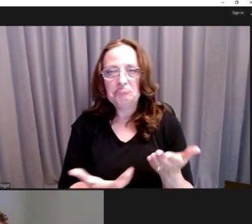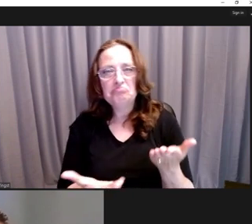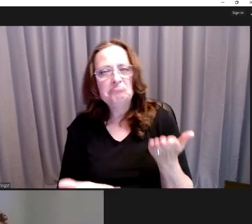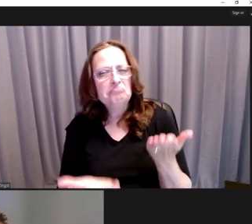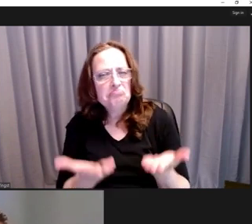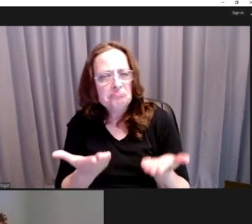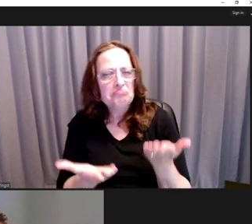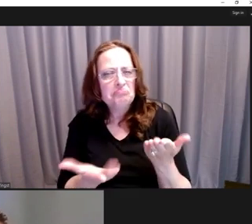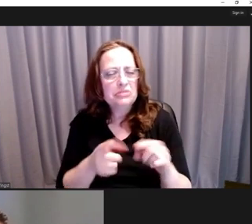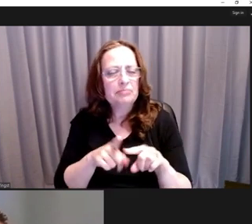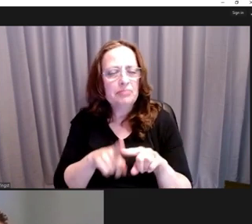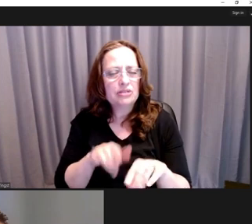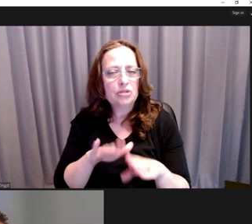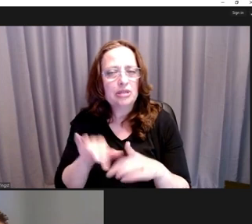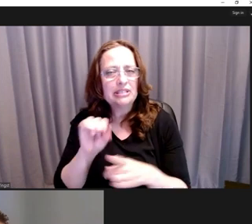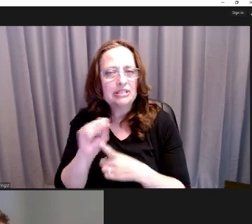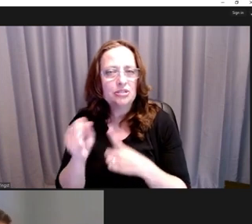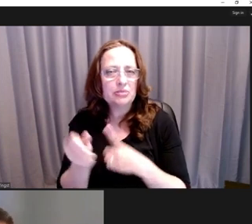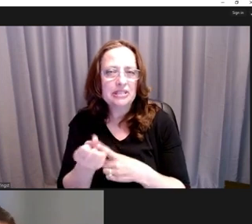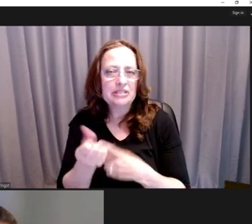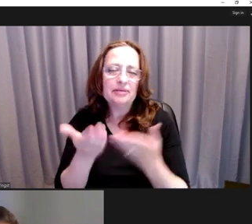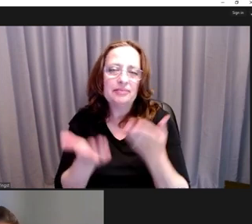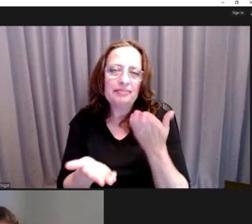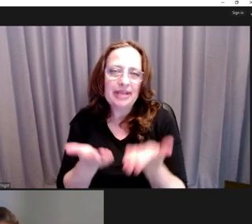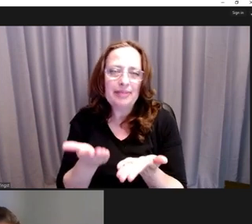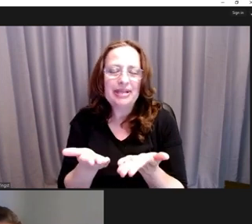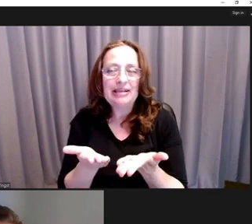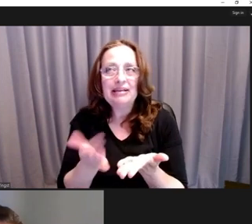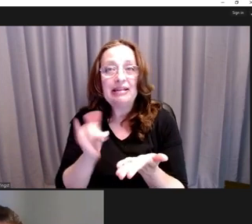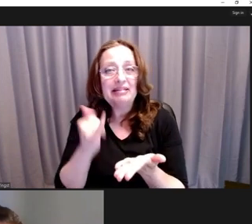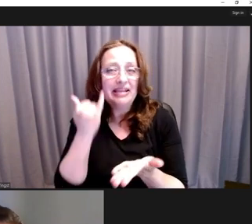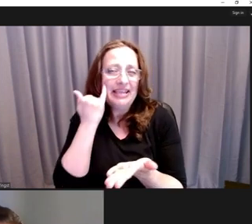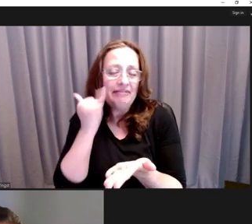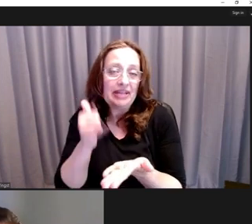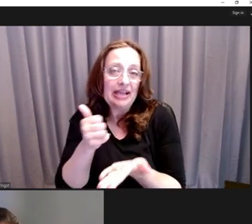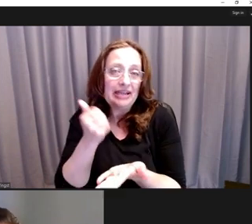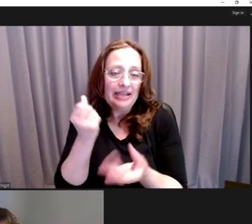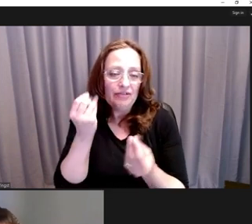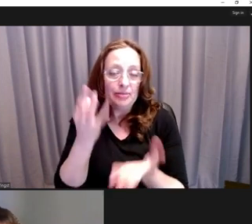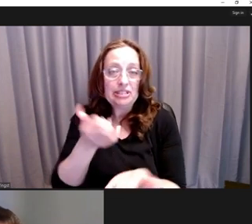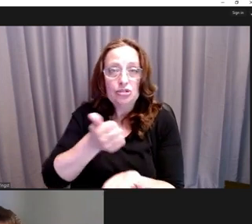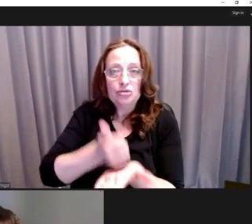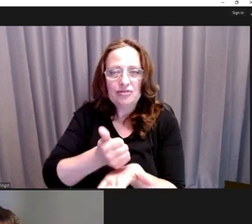might be useful. So it's a little hard to comment on that specific situation. But... It might be the